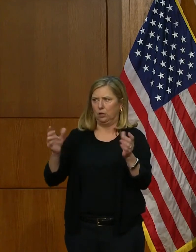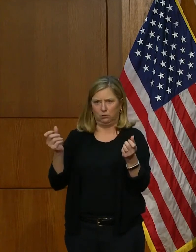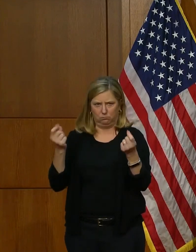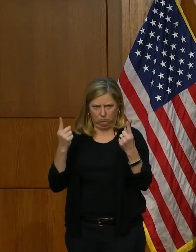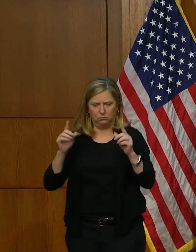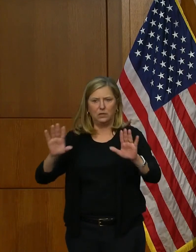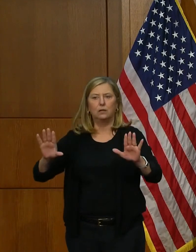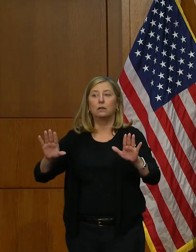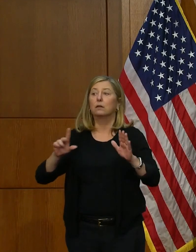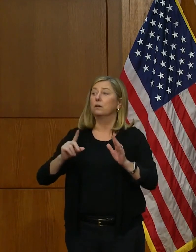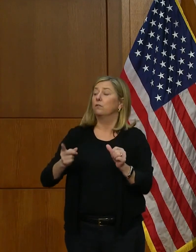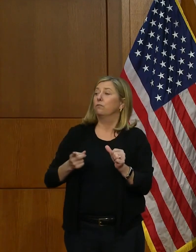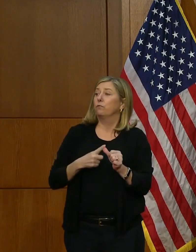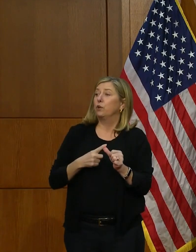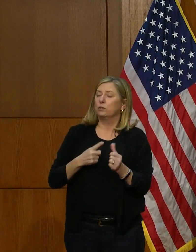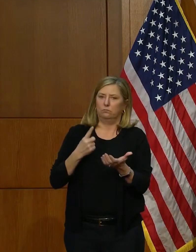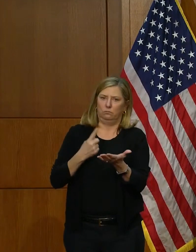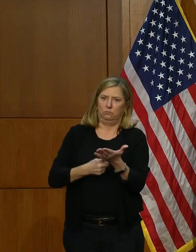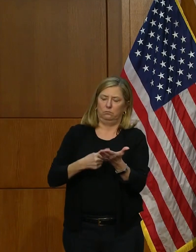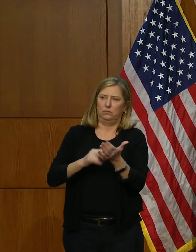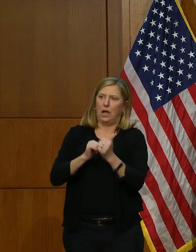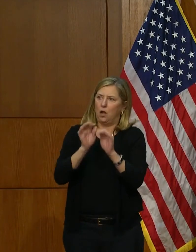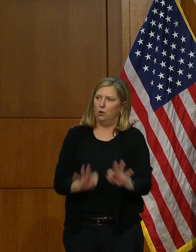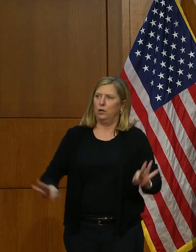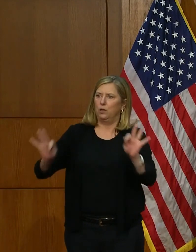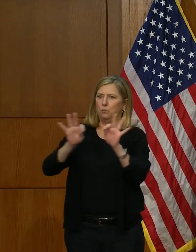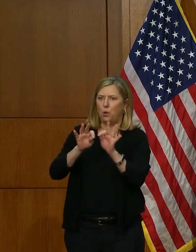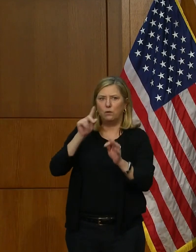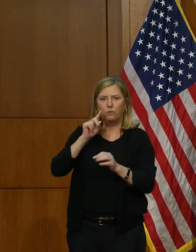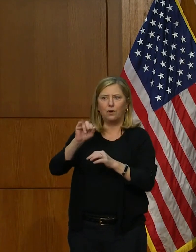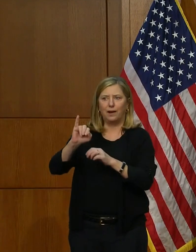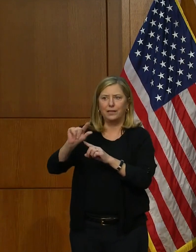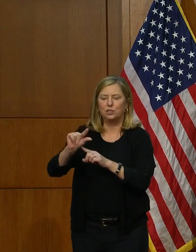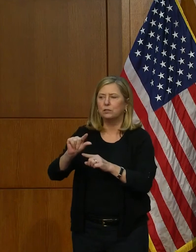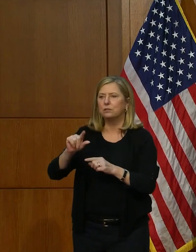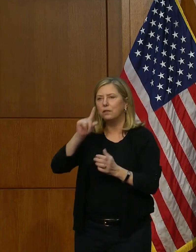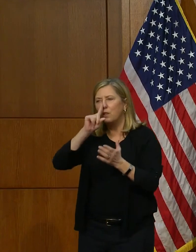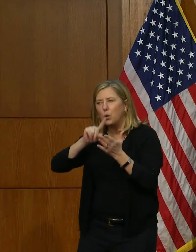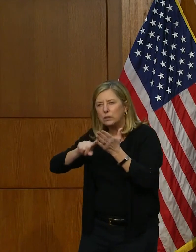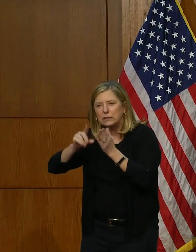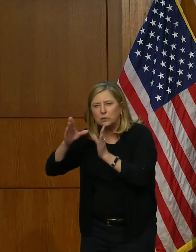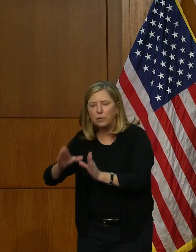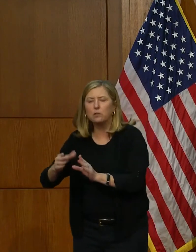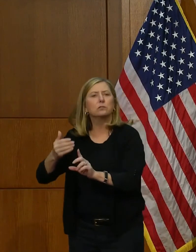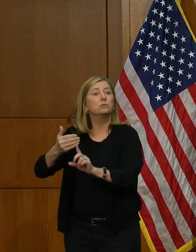PLAYED, AND WE NEED A LEVEL SET AND SET THE RECORD STRAIGHT, I WILL BEGIN BY TALKING ABOUT THE